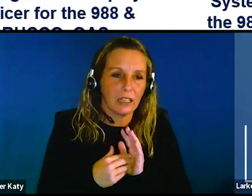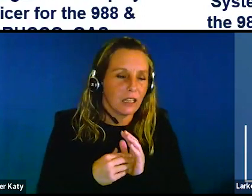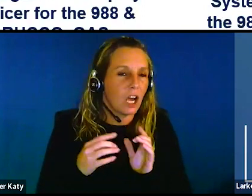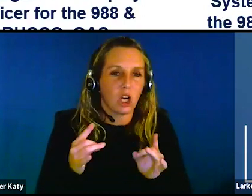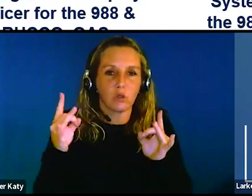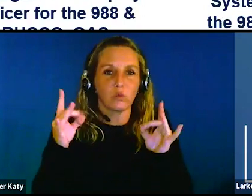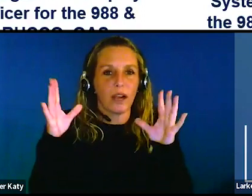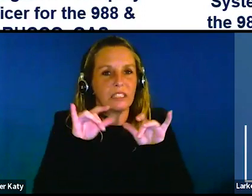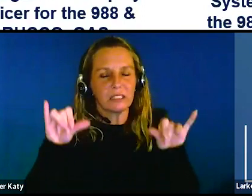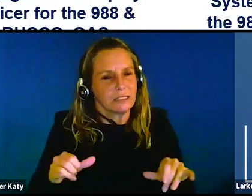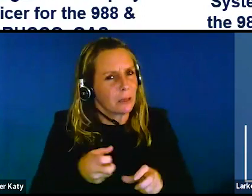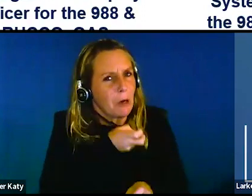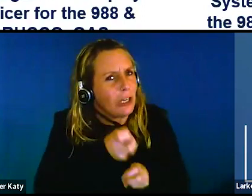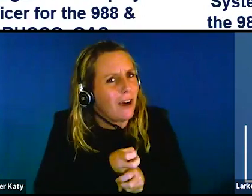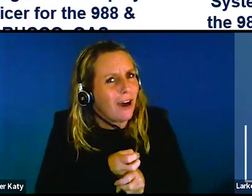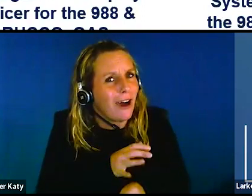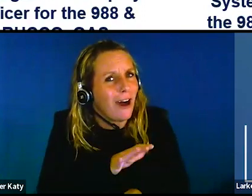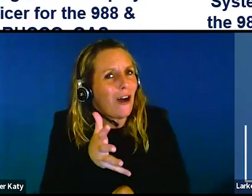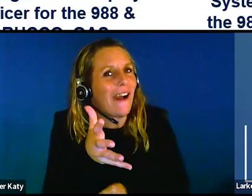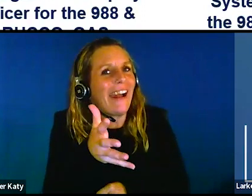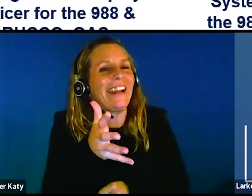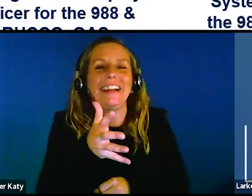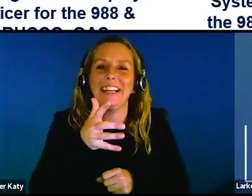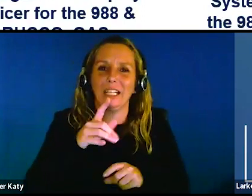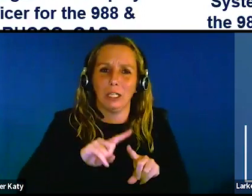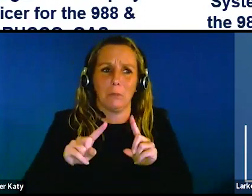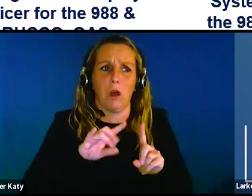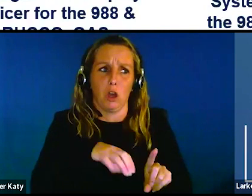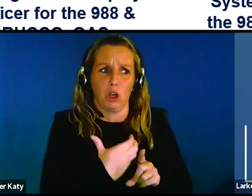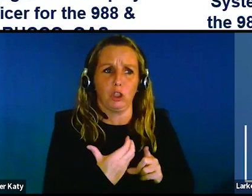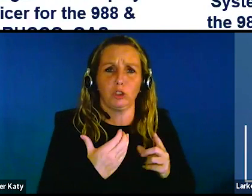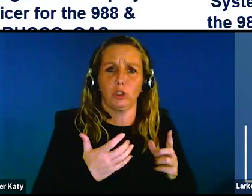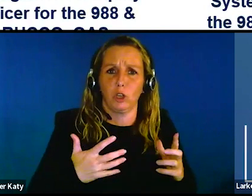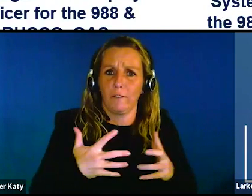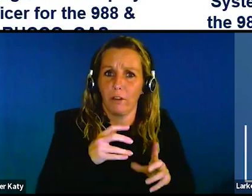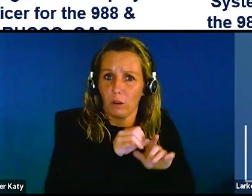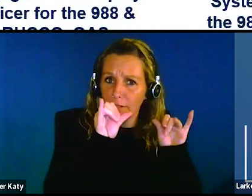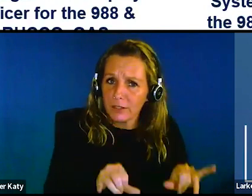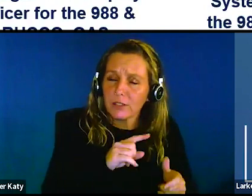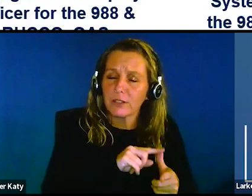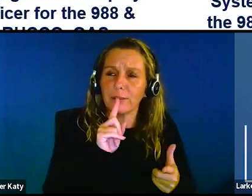but when culture, language, fear of the system,